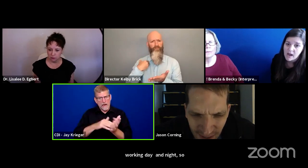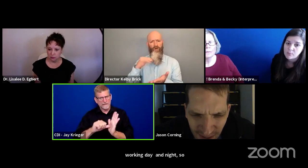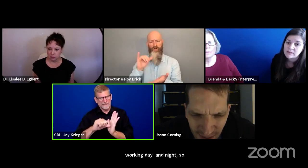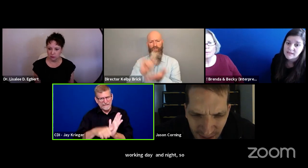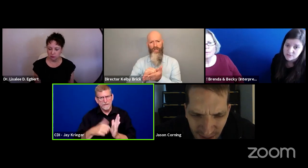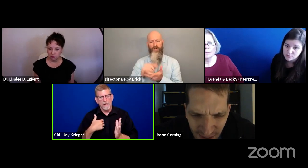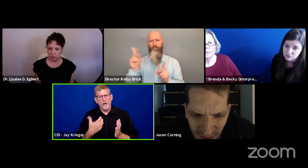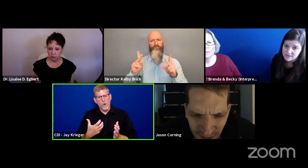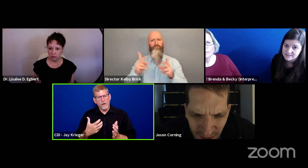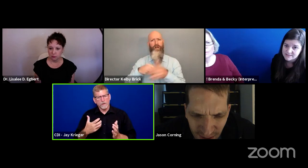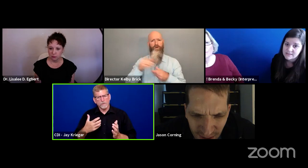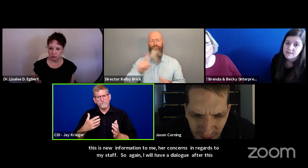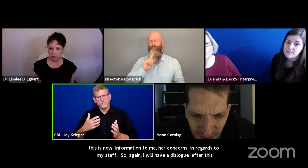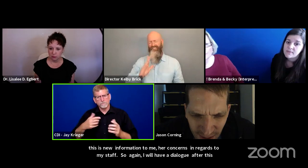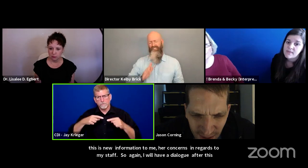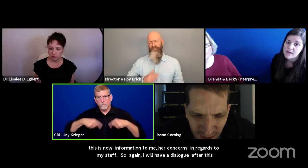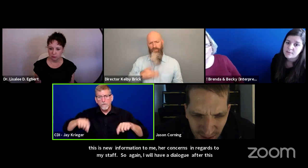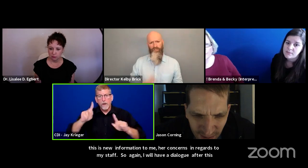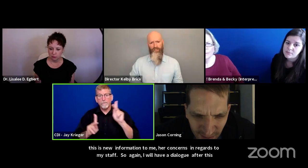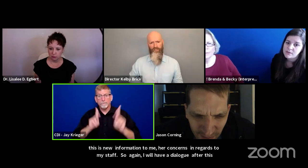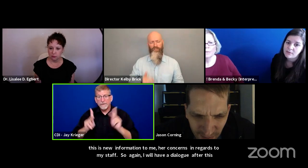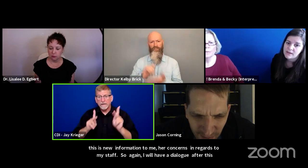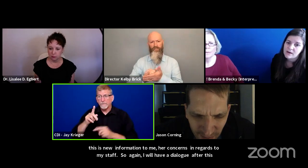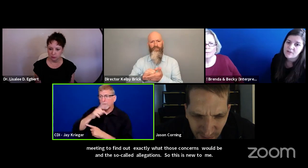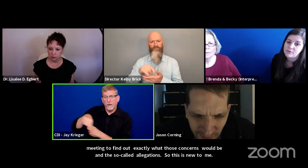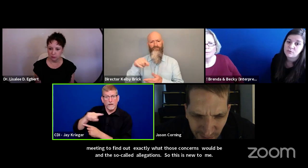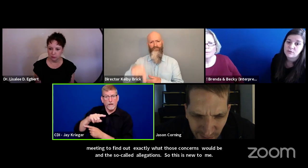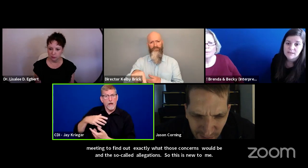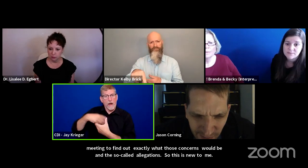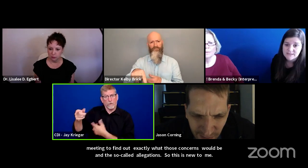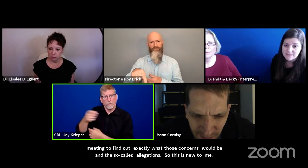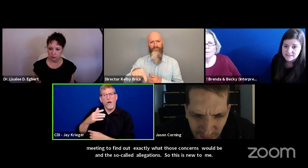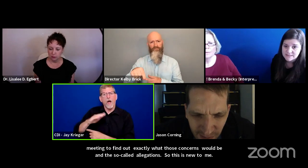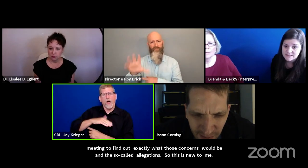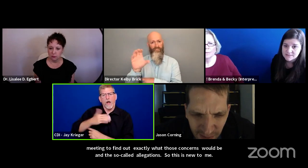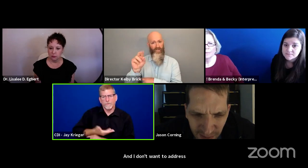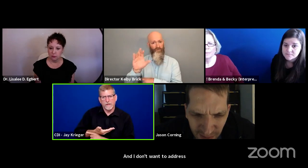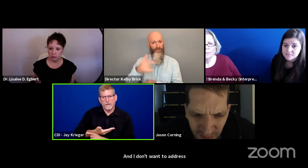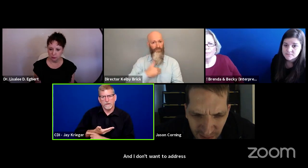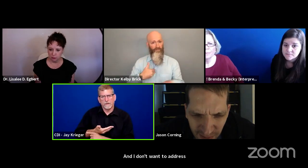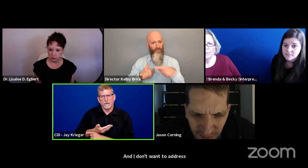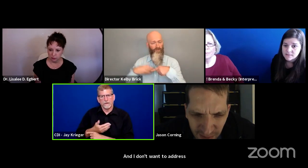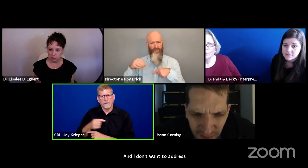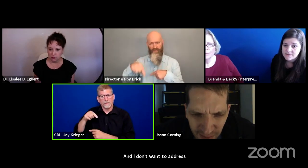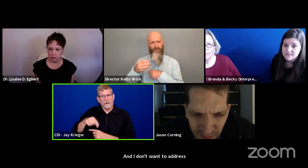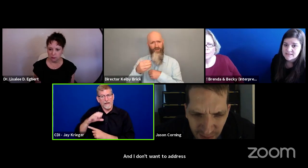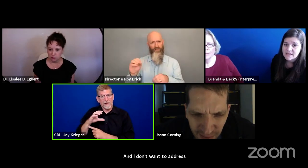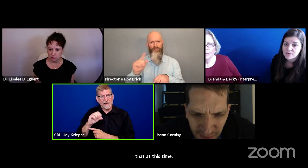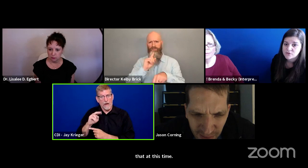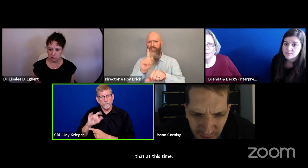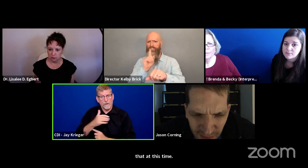I would like to address that people out there have been really upset that the council members